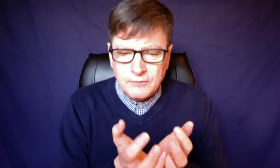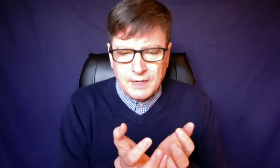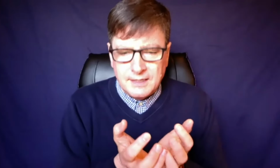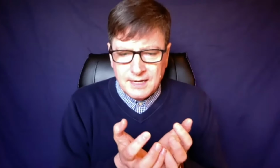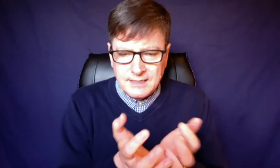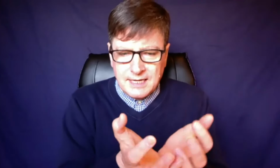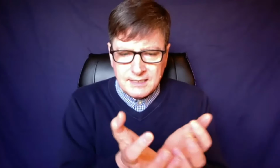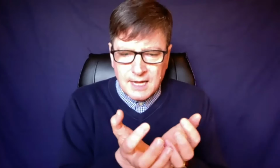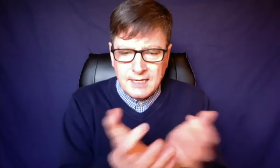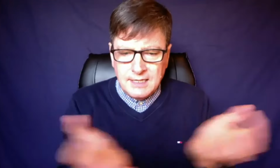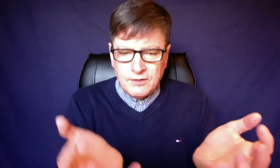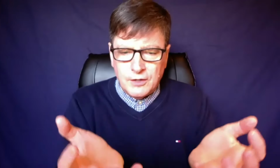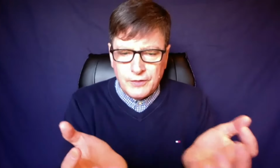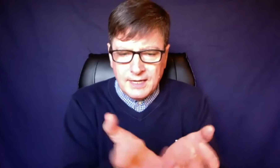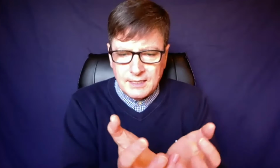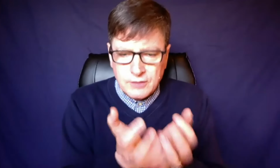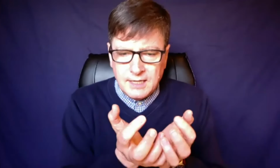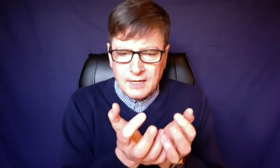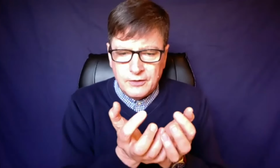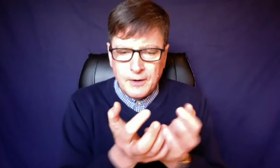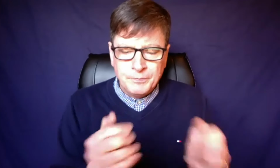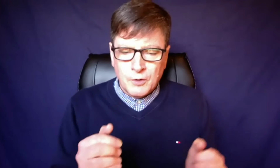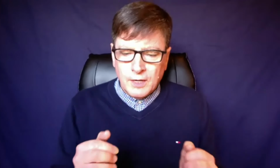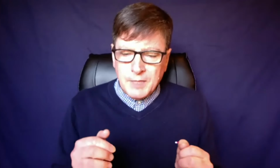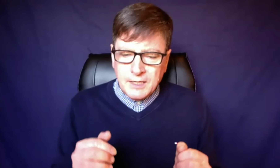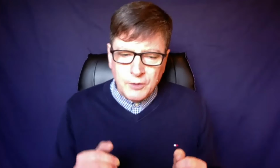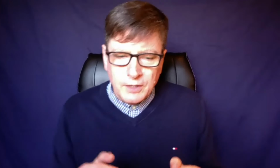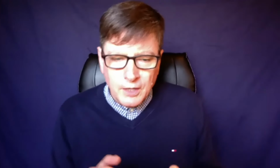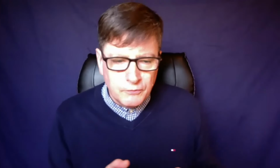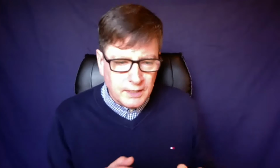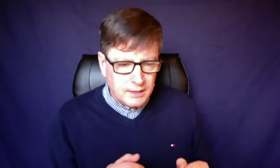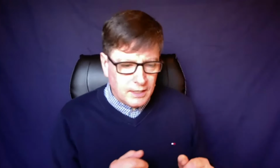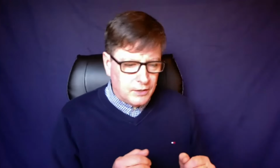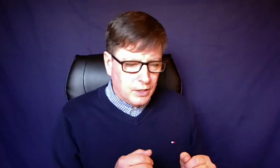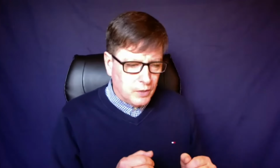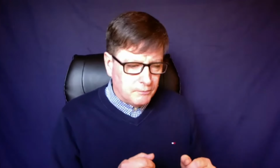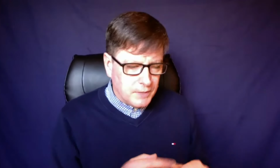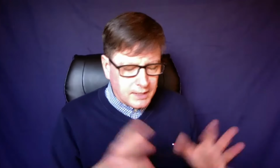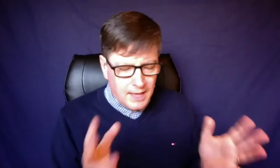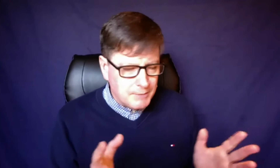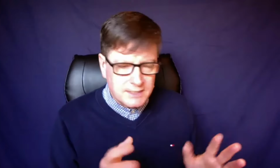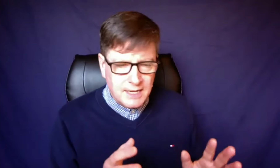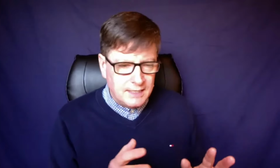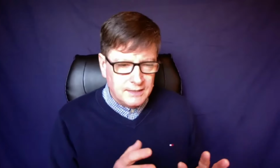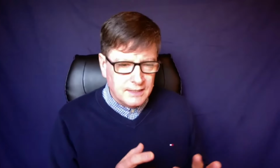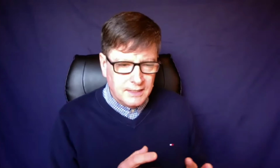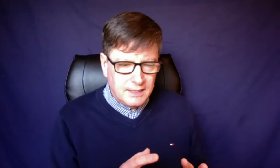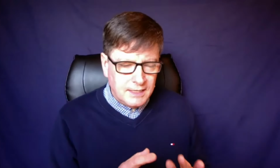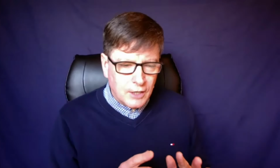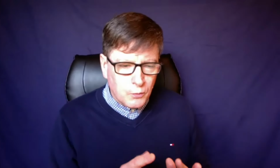But for some deafblind kids they're put their hands together for want. If you know signs it's